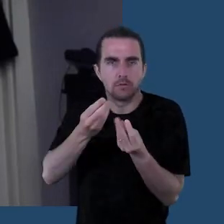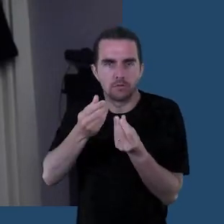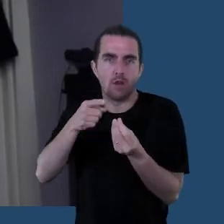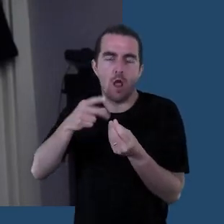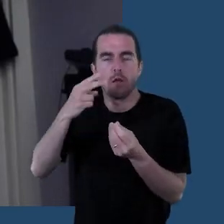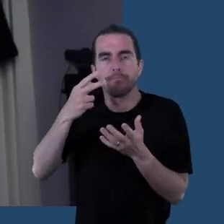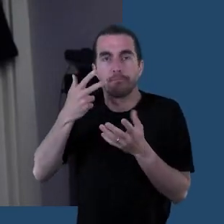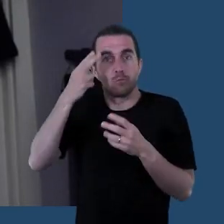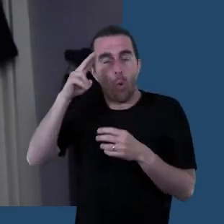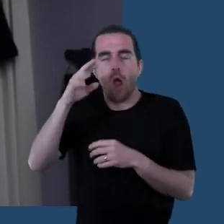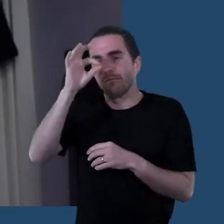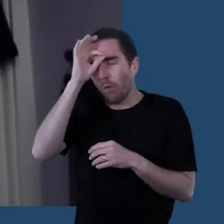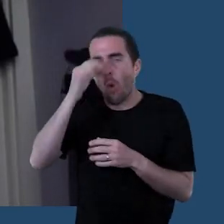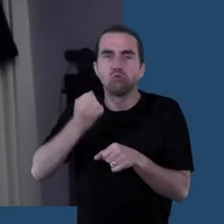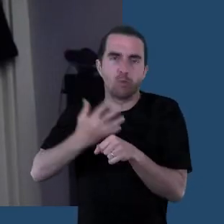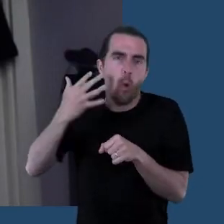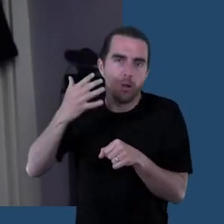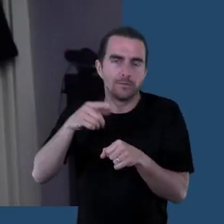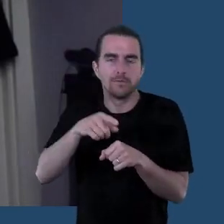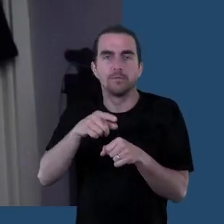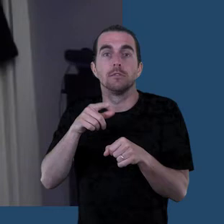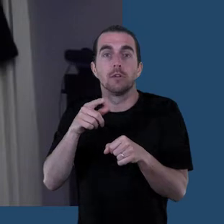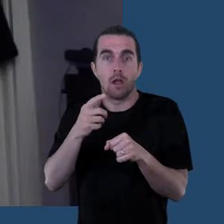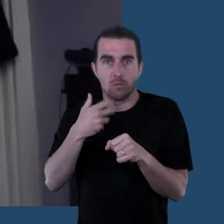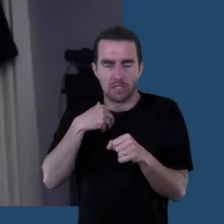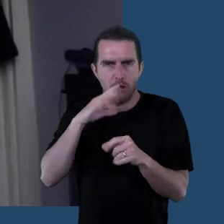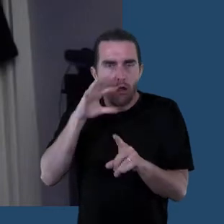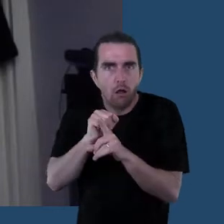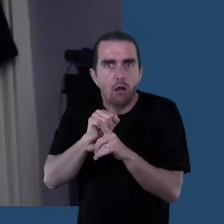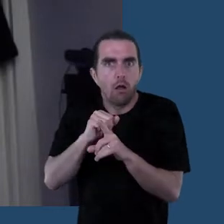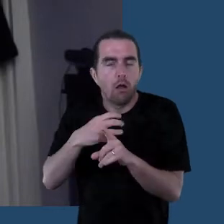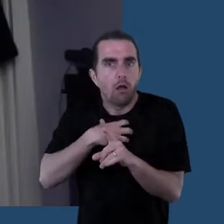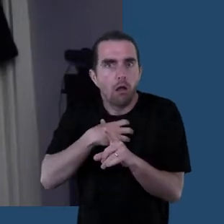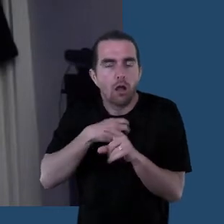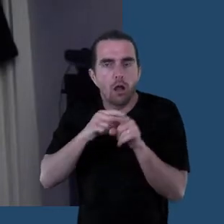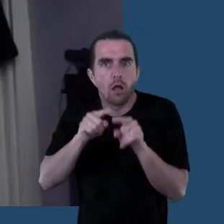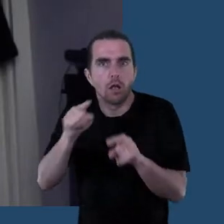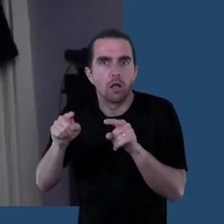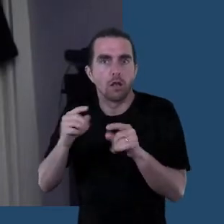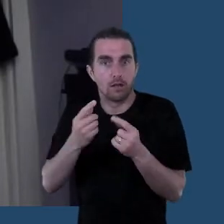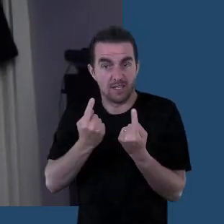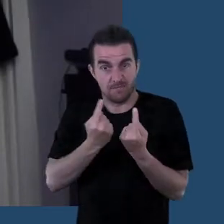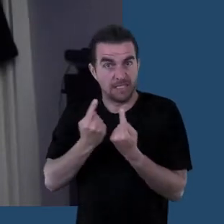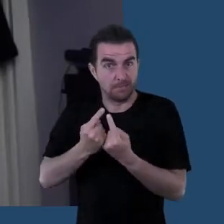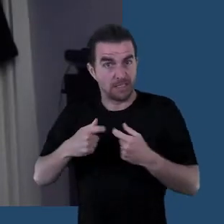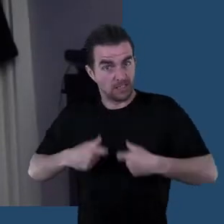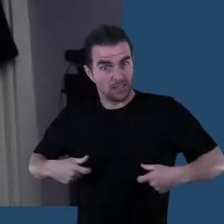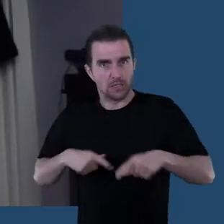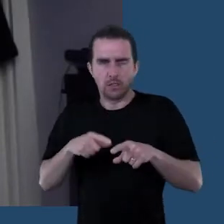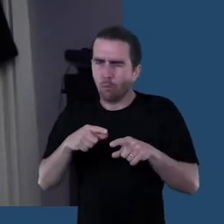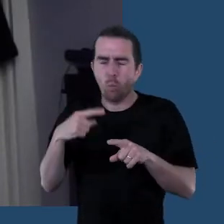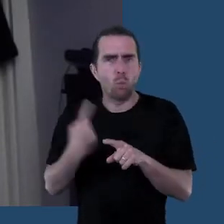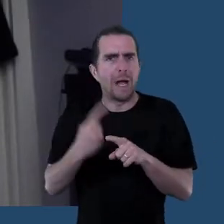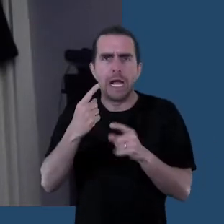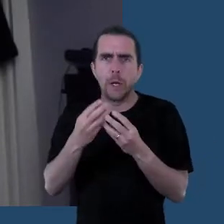often called fool's gold. And it was discovered that these specimens would just deteriorate,